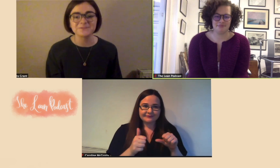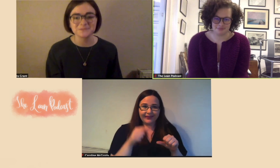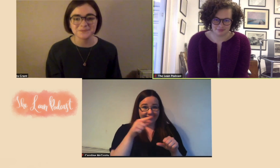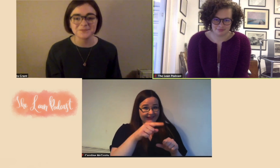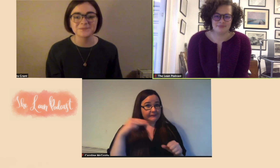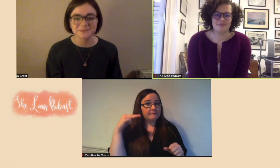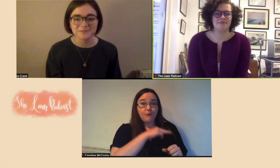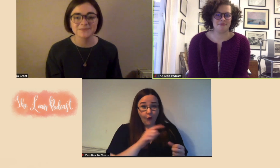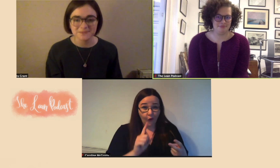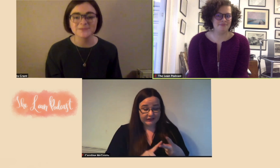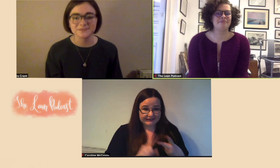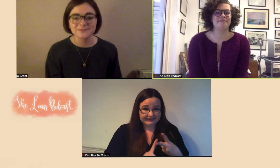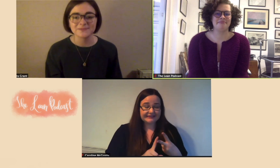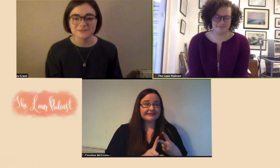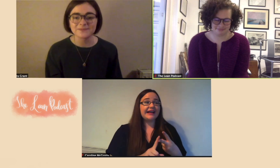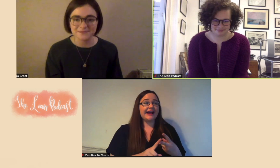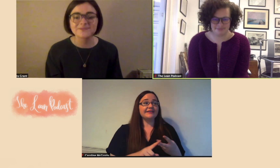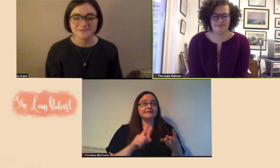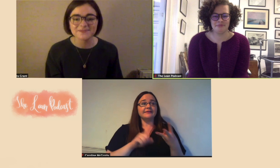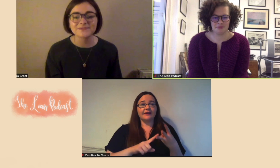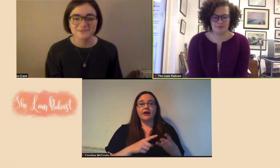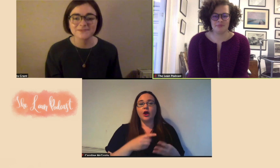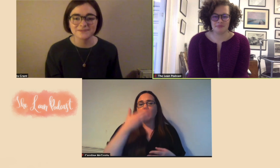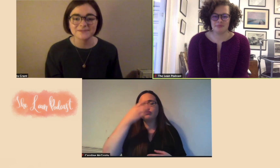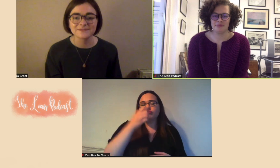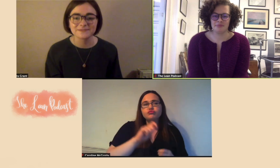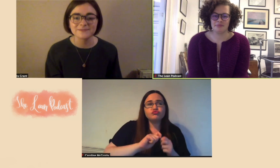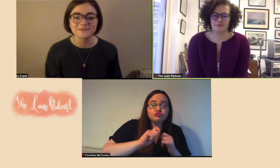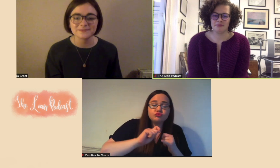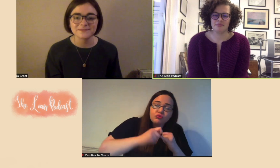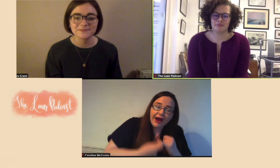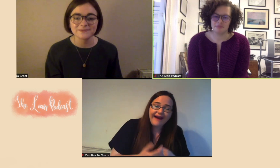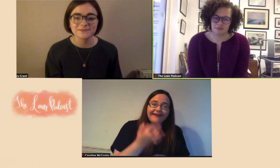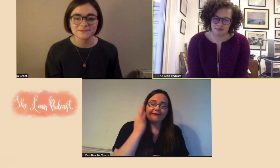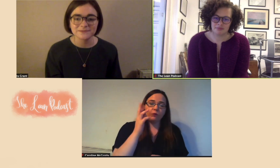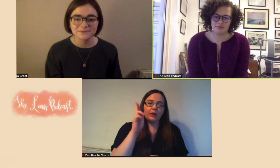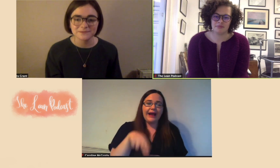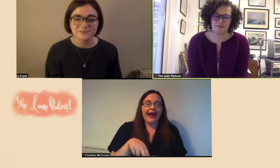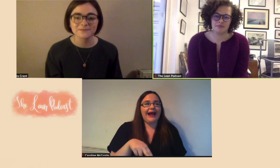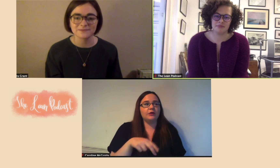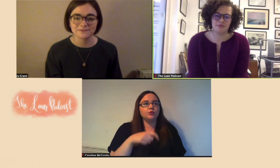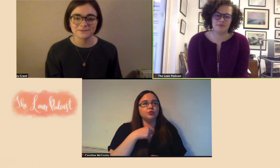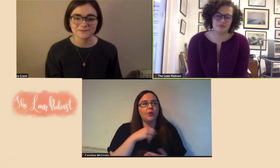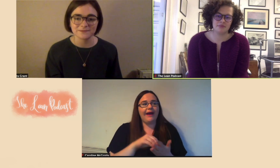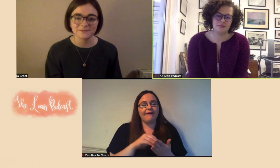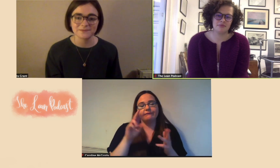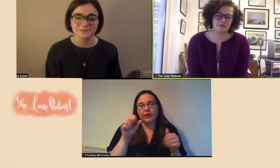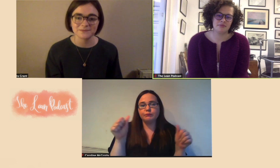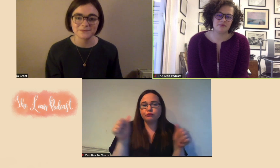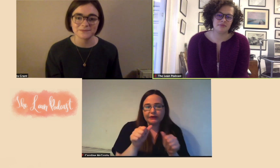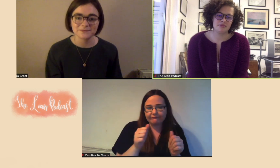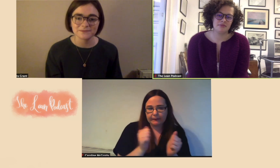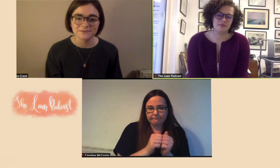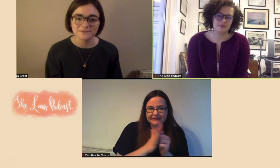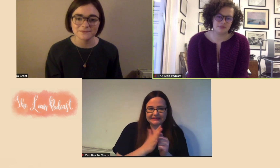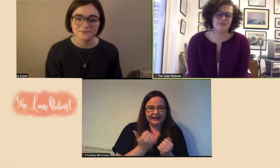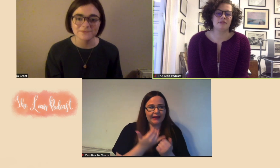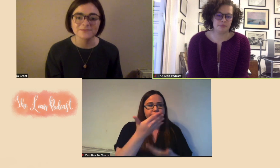We need to educate ourselves on that. We need to have a good online meeting experience. Turn-taking is so important.